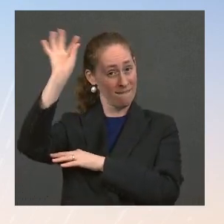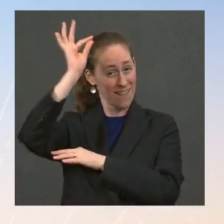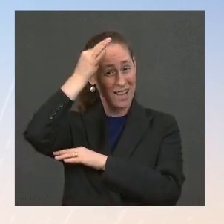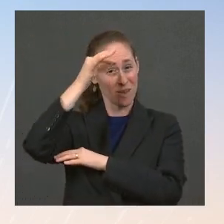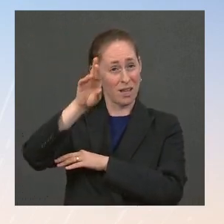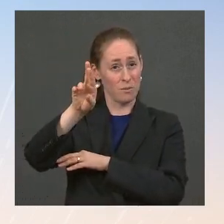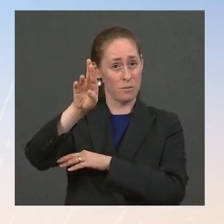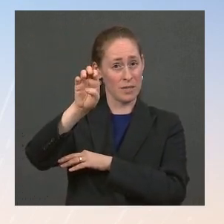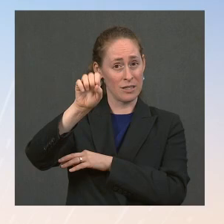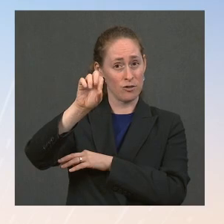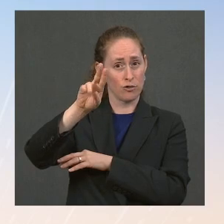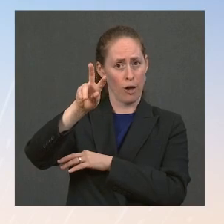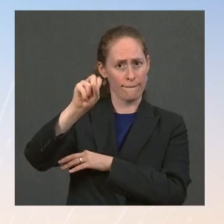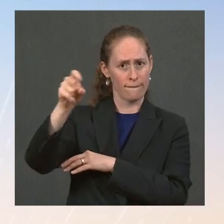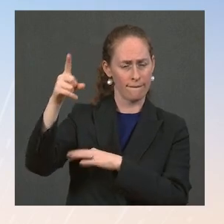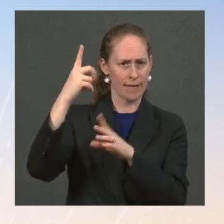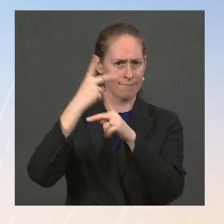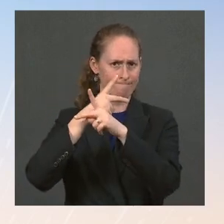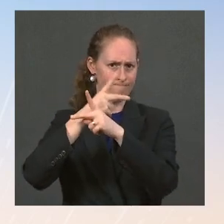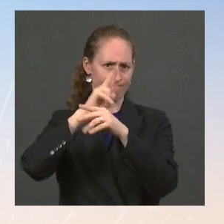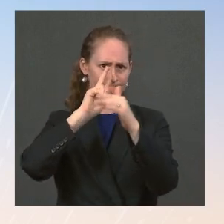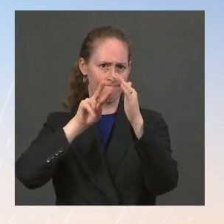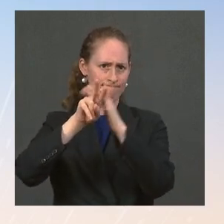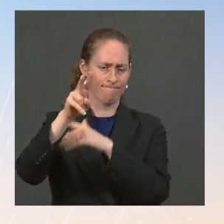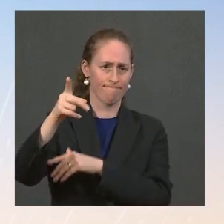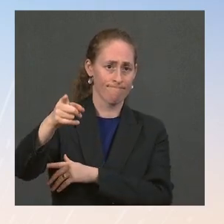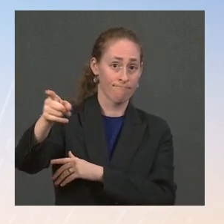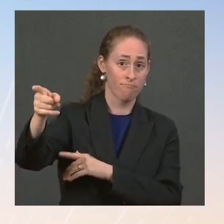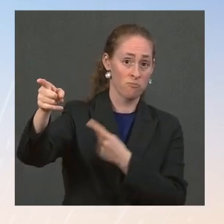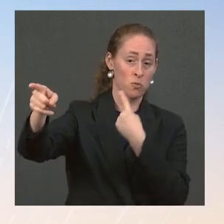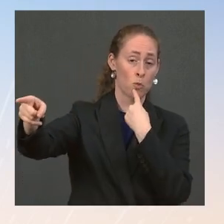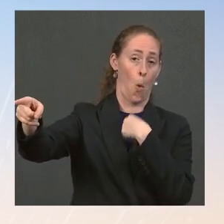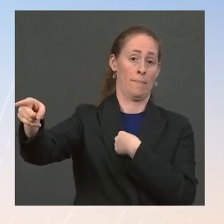Those continue to say that it's transitory and will come down next year.